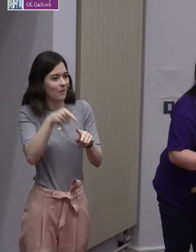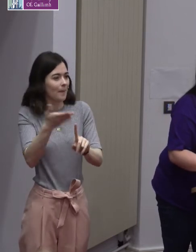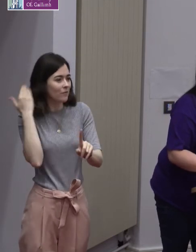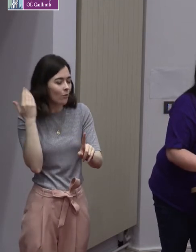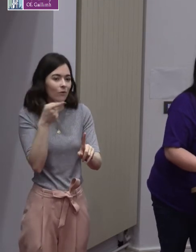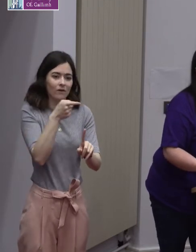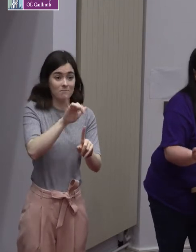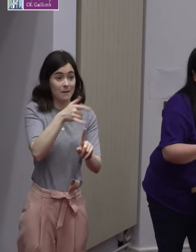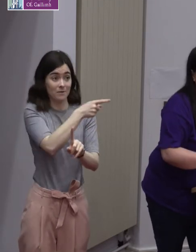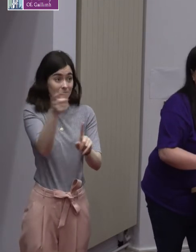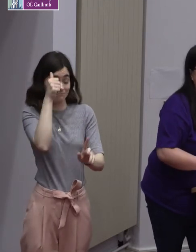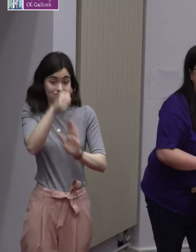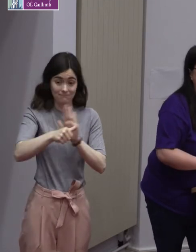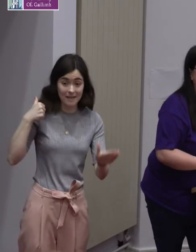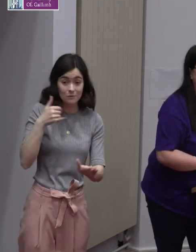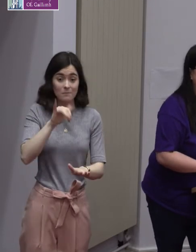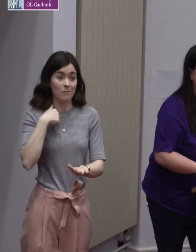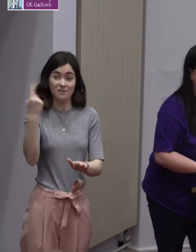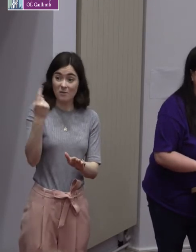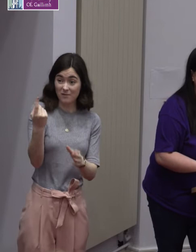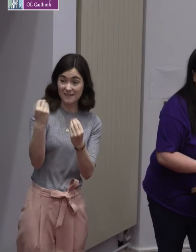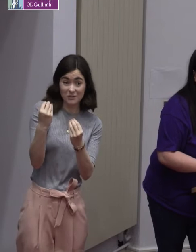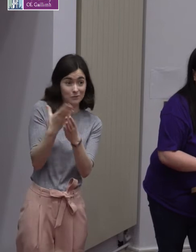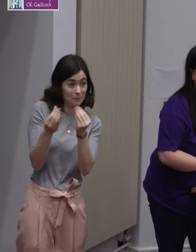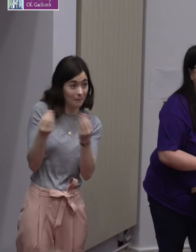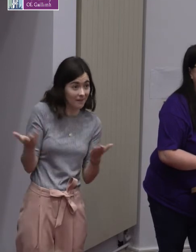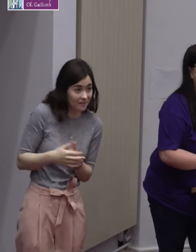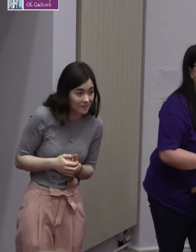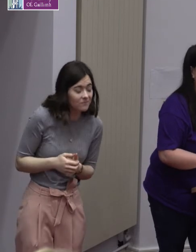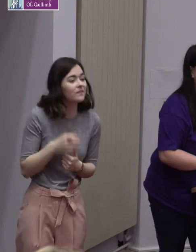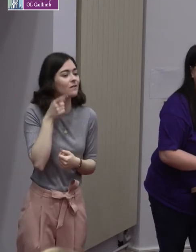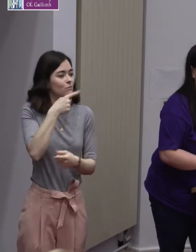might be able to call yourself an expert and teach others how to do it.